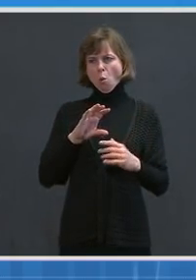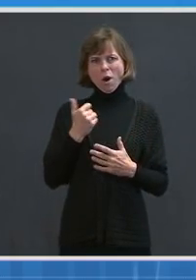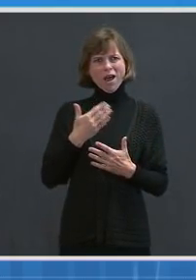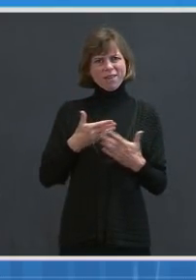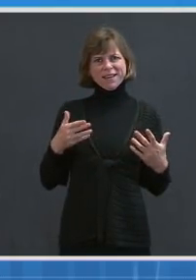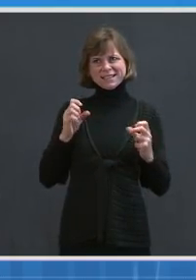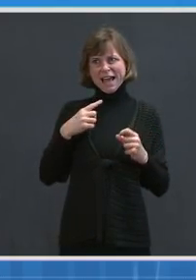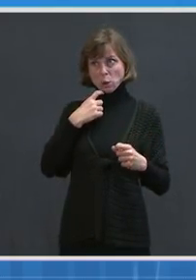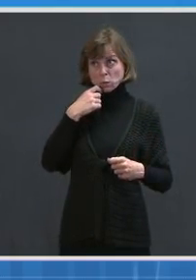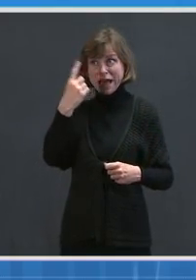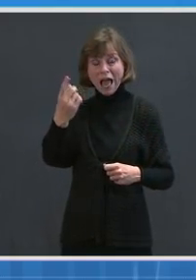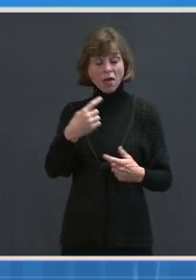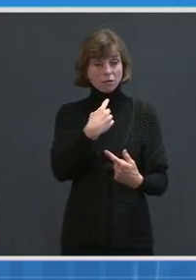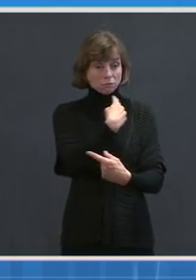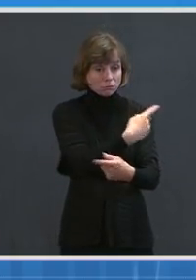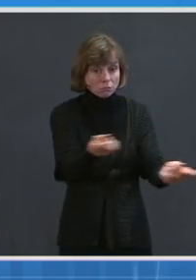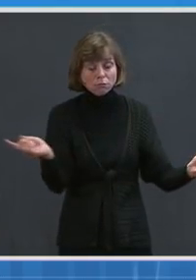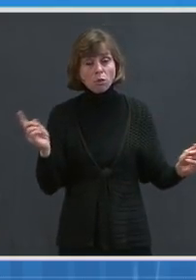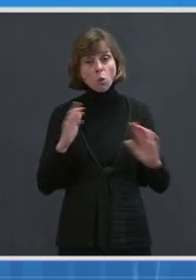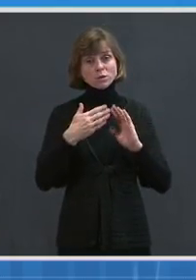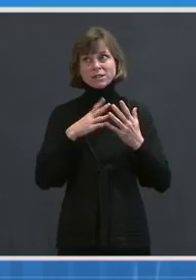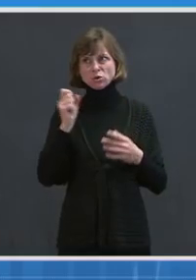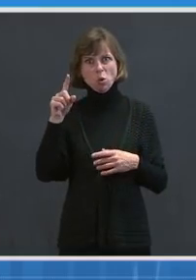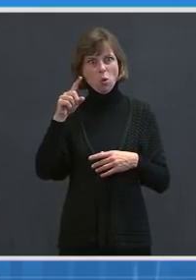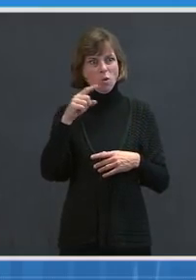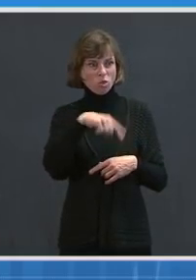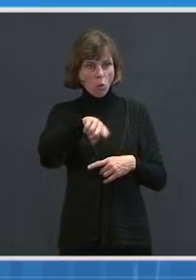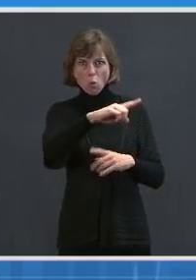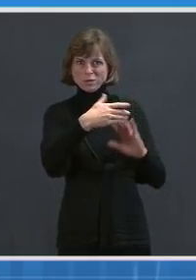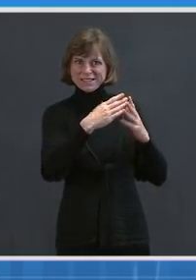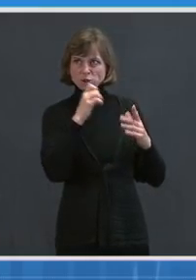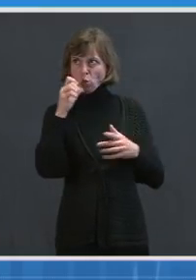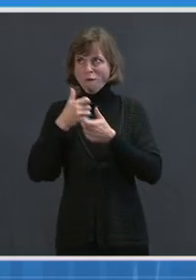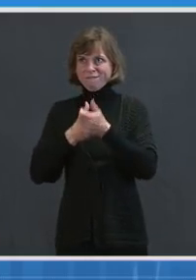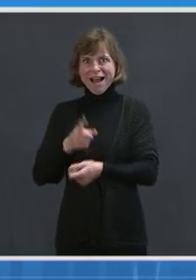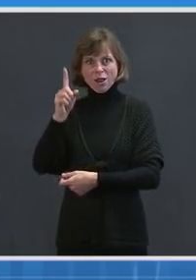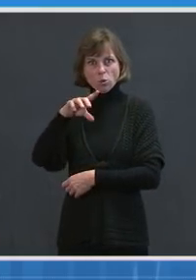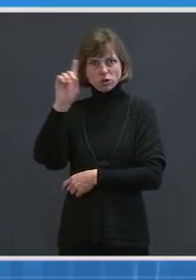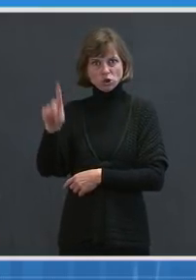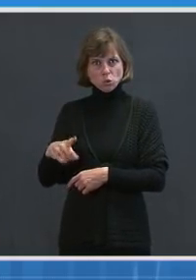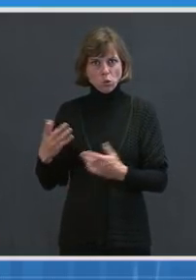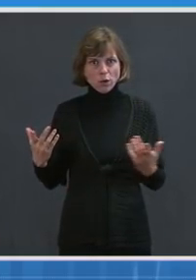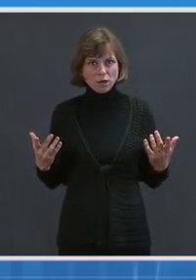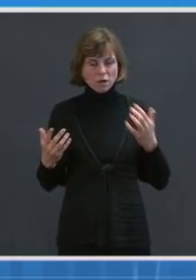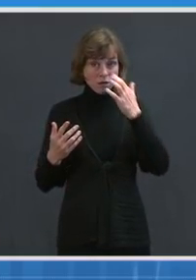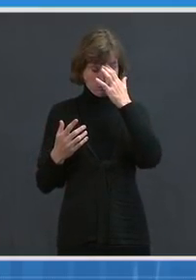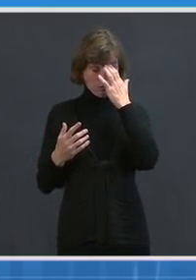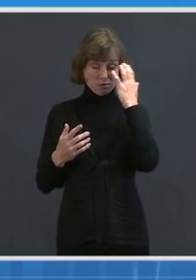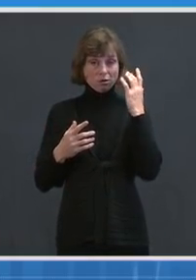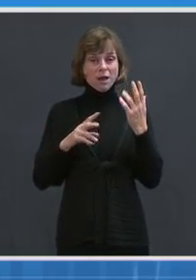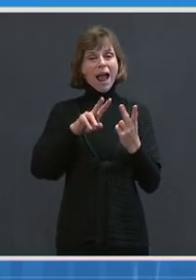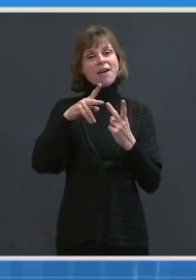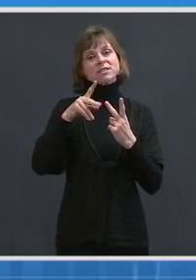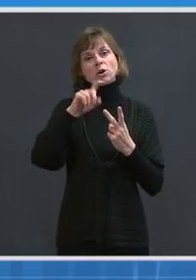that cities aren't going to follow in his footsteps? And how problematic, if at all, is that? And then, I have a second question on vaccine hesitancy,